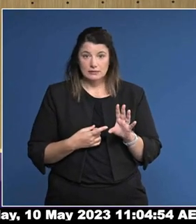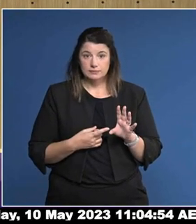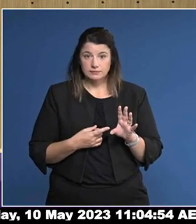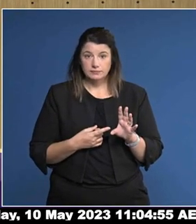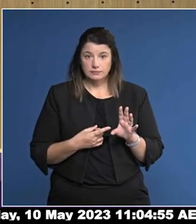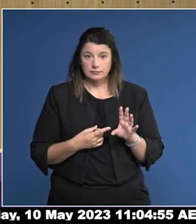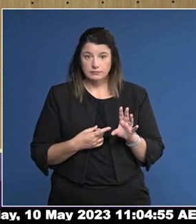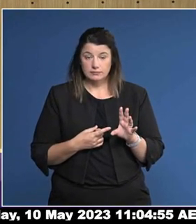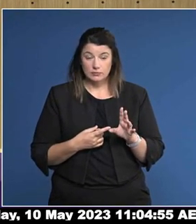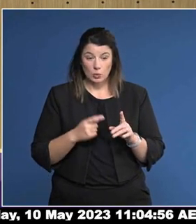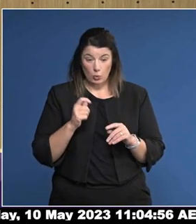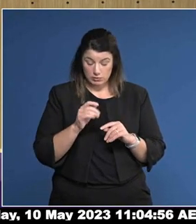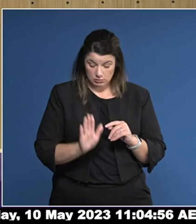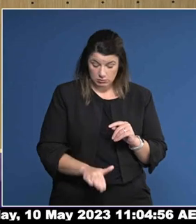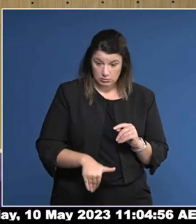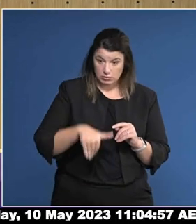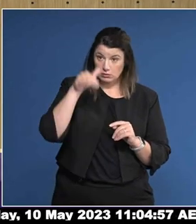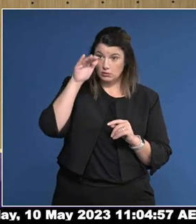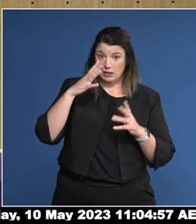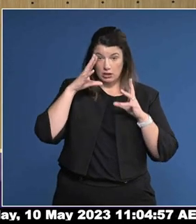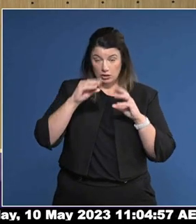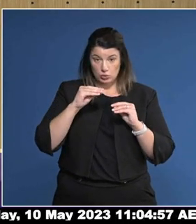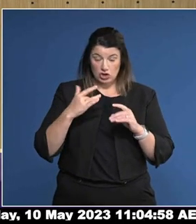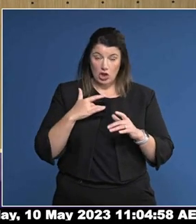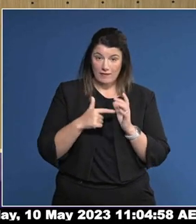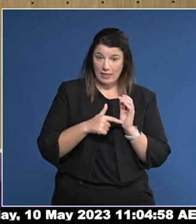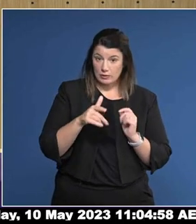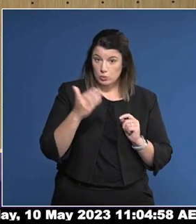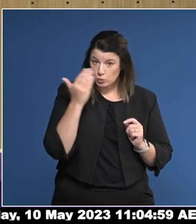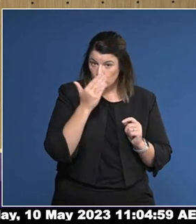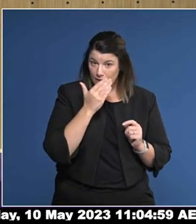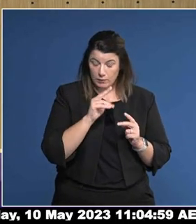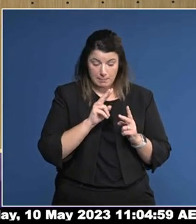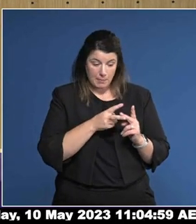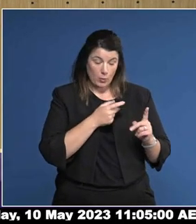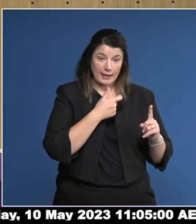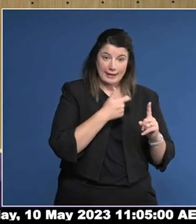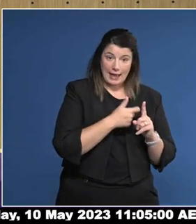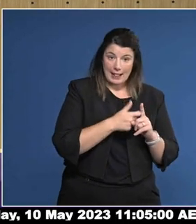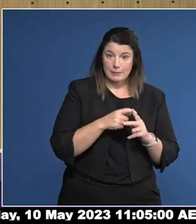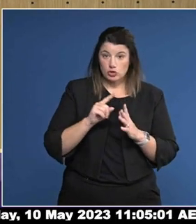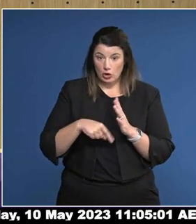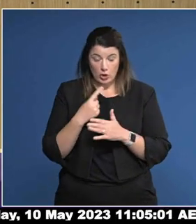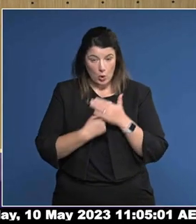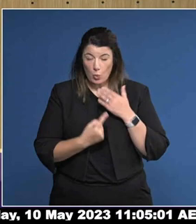entire educational life at that school for both Kaleb and Jonathon, one report? That's correct.